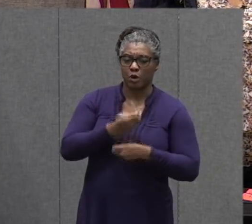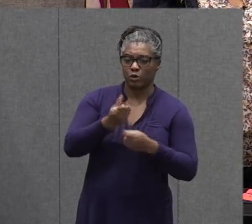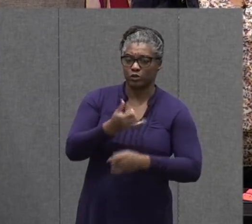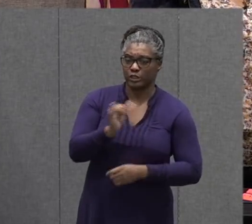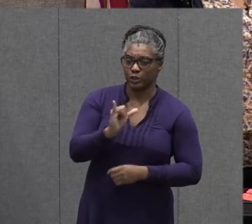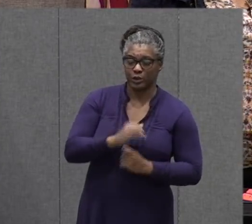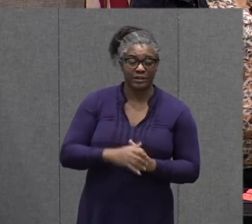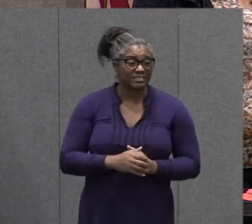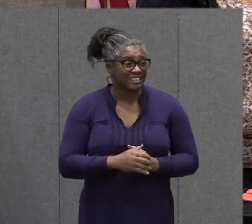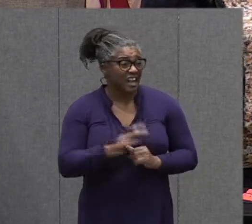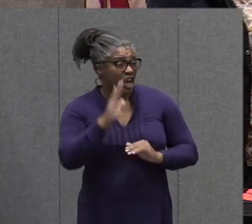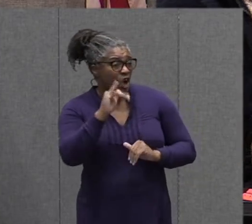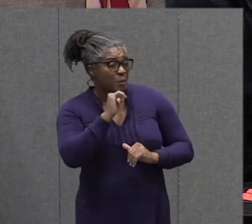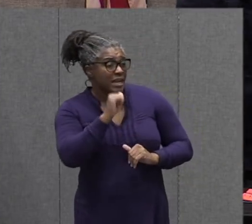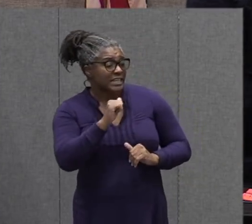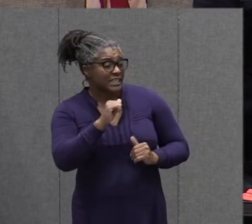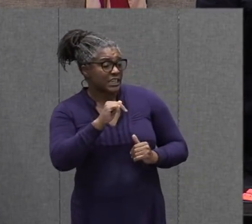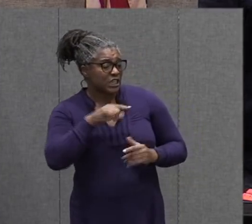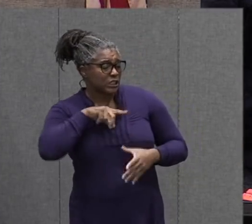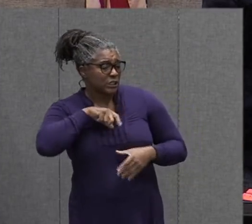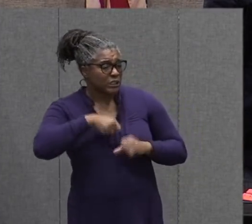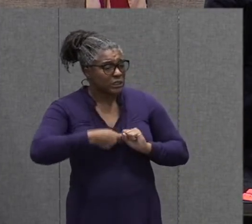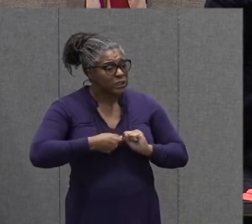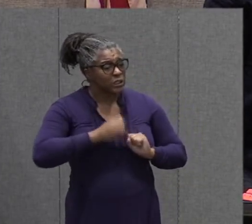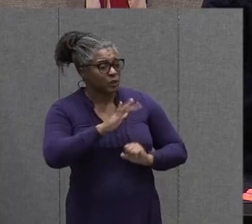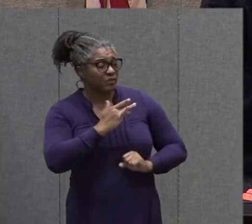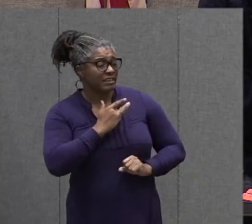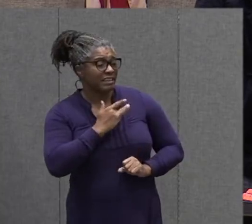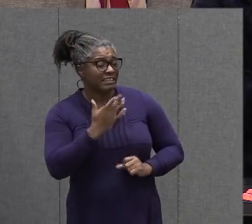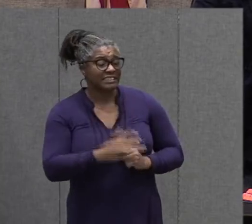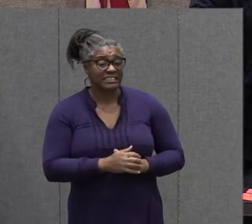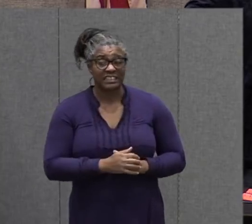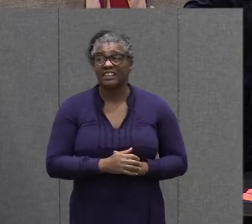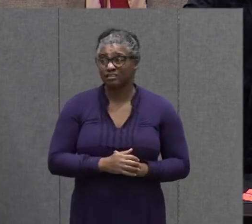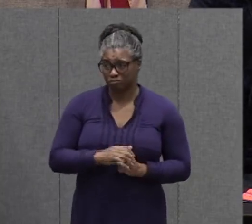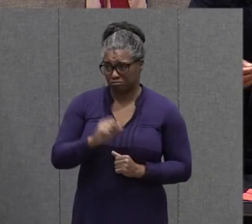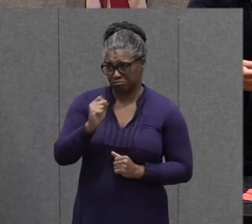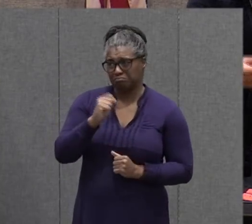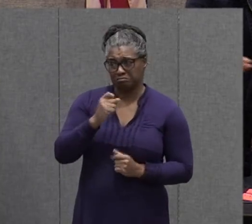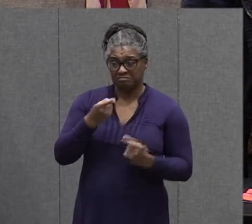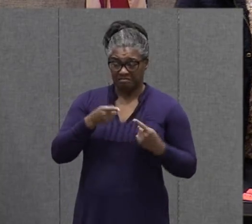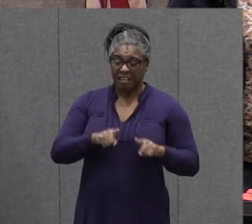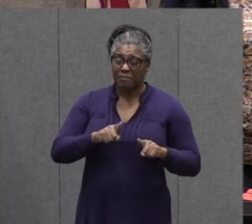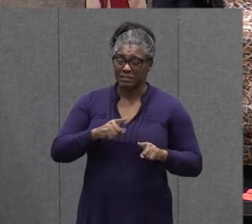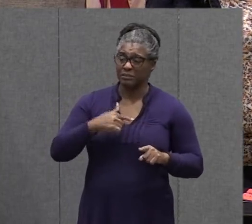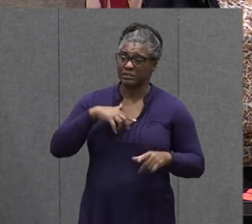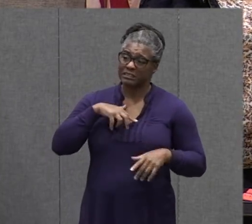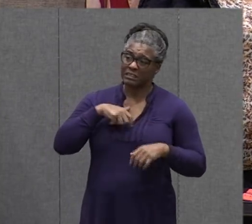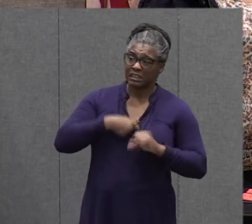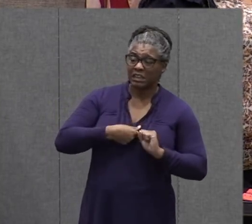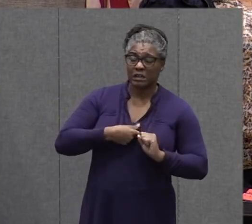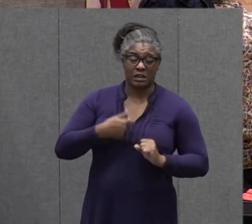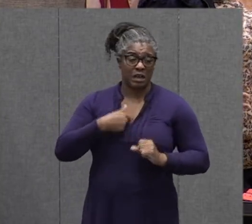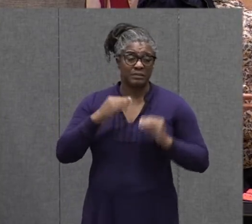[Miss Garcia] You know, my feelings were hurt. I really try my best when I'm teaching, to reach as many kiddos that I can.